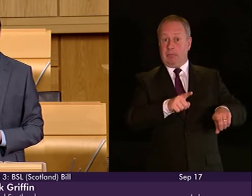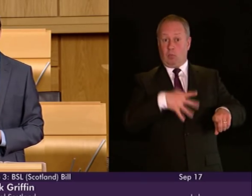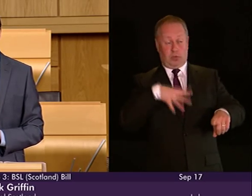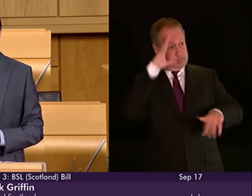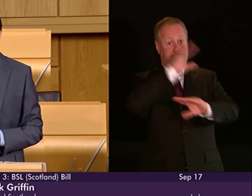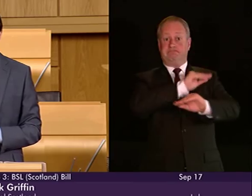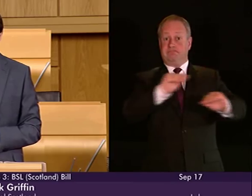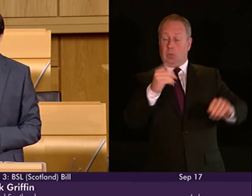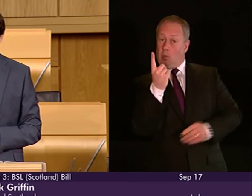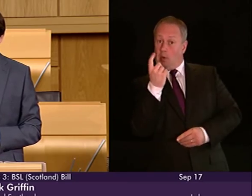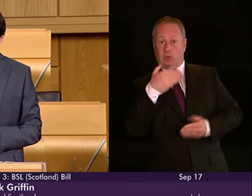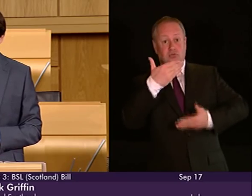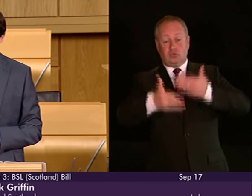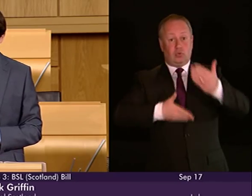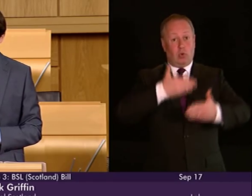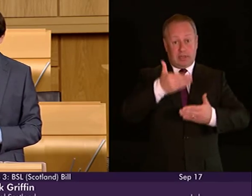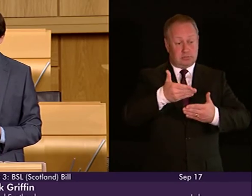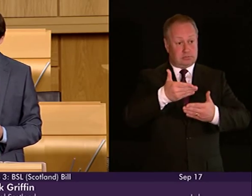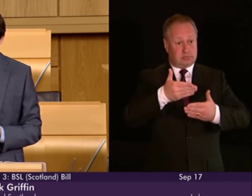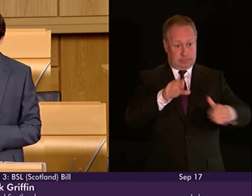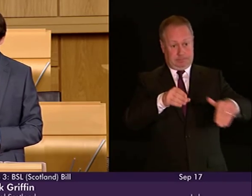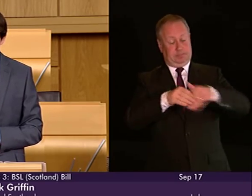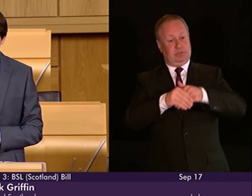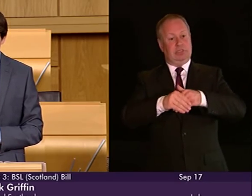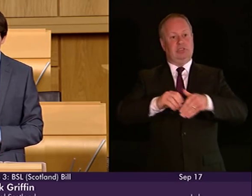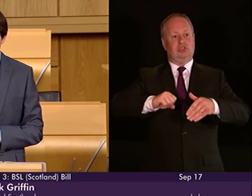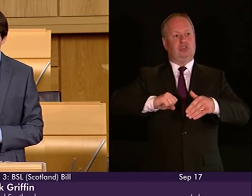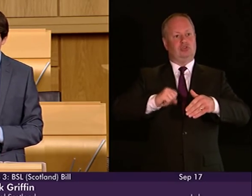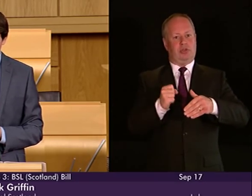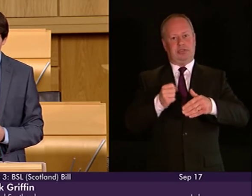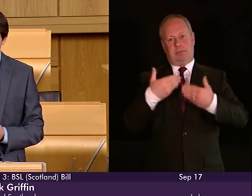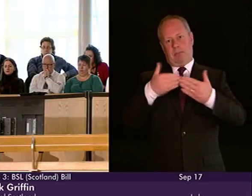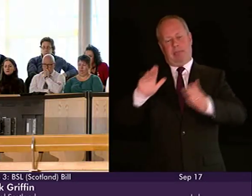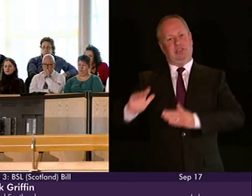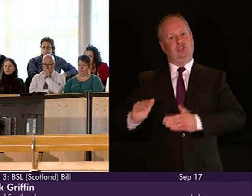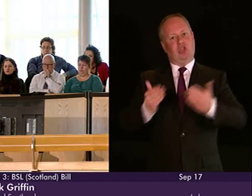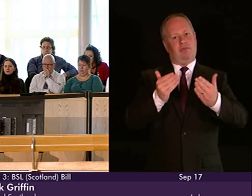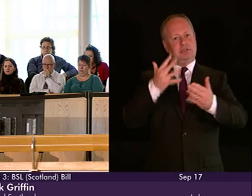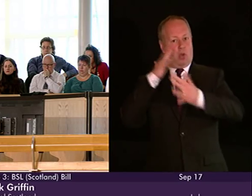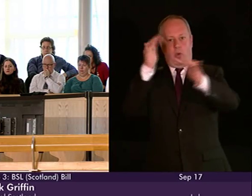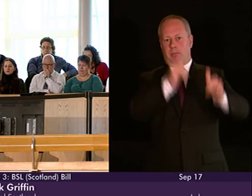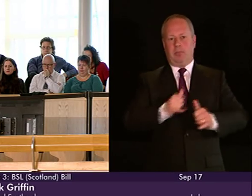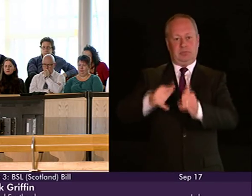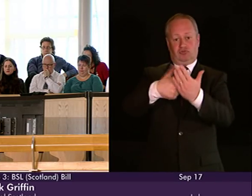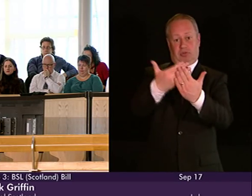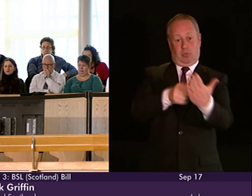that was included in an annual report of the Scottish Public Services Ombudsman. A